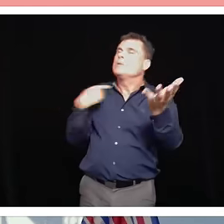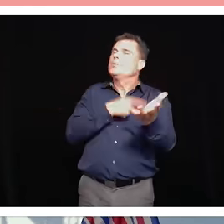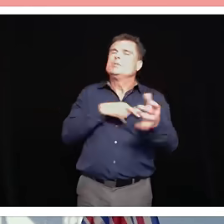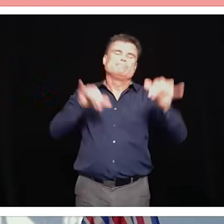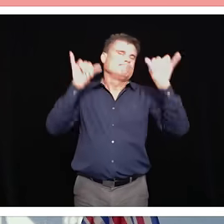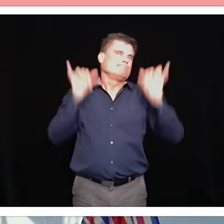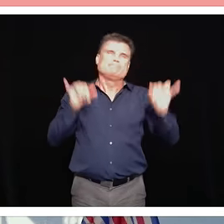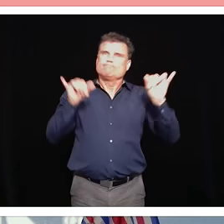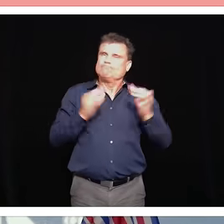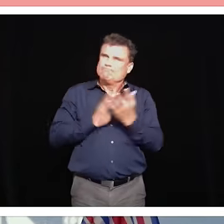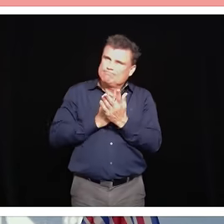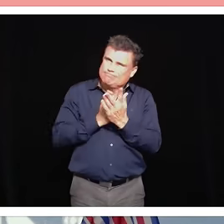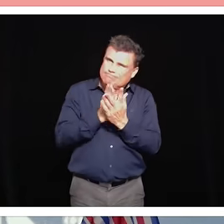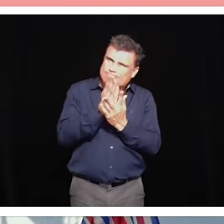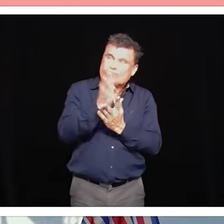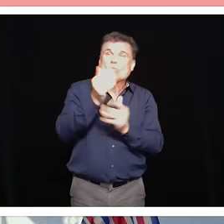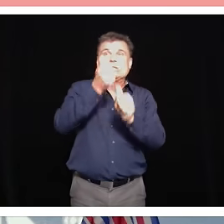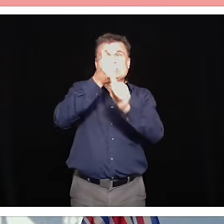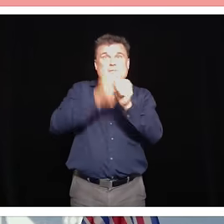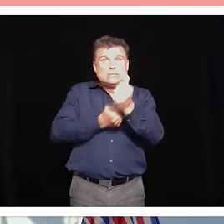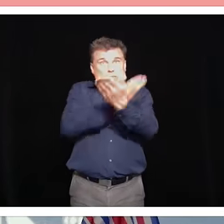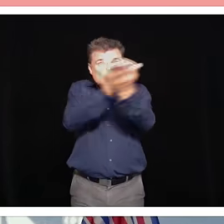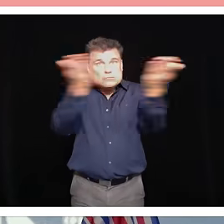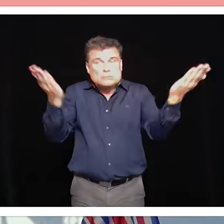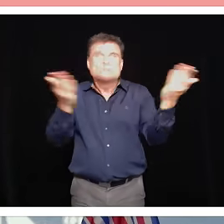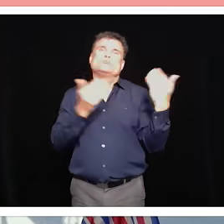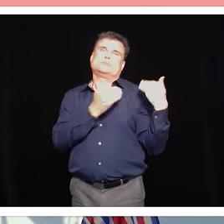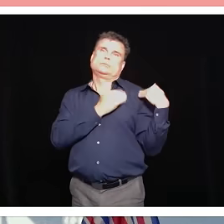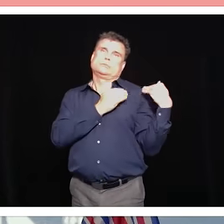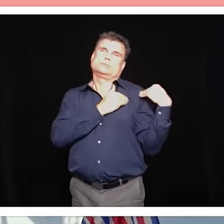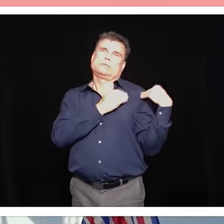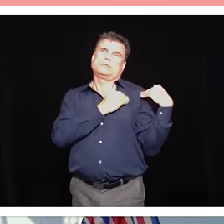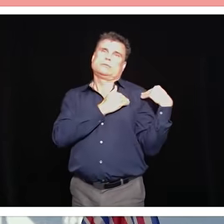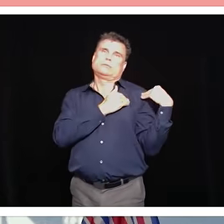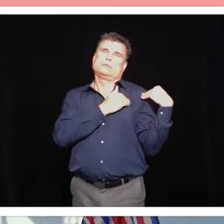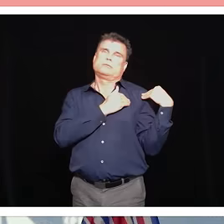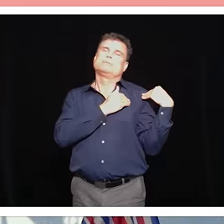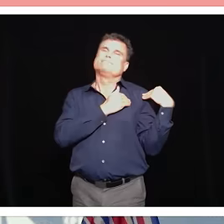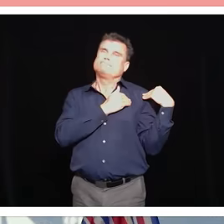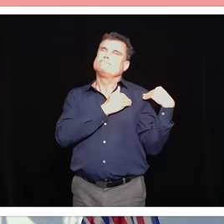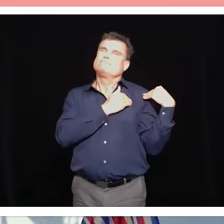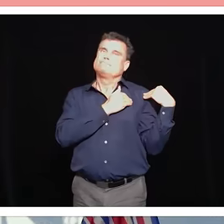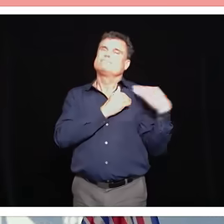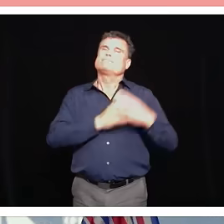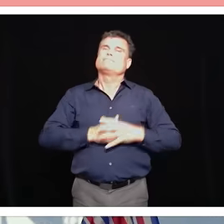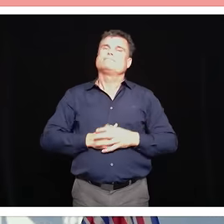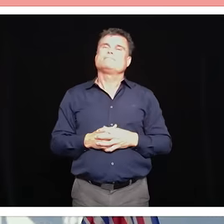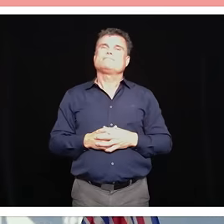It is a little bit higher in the north right now because we have a cluster of cases